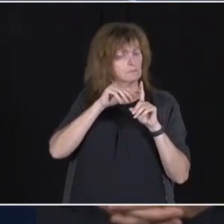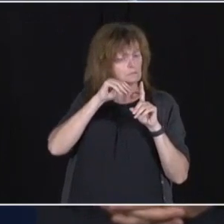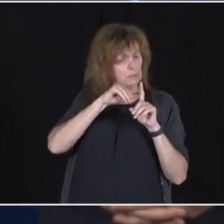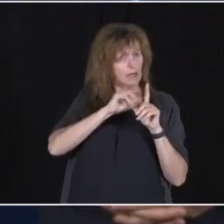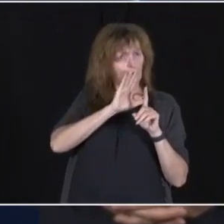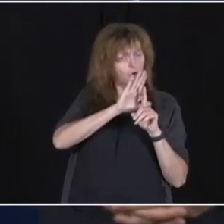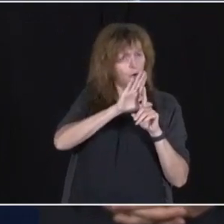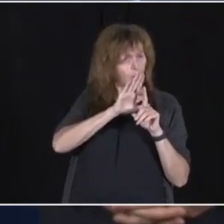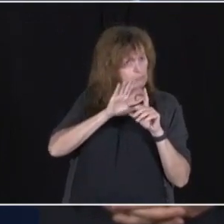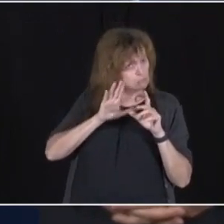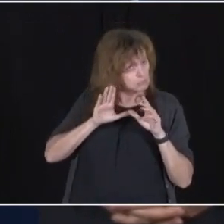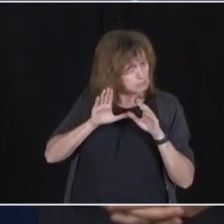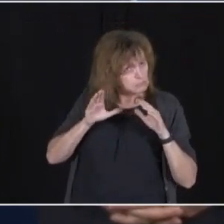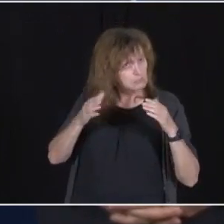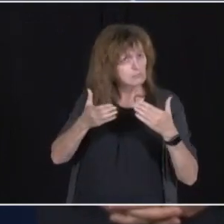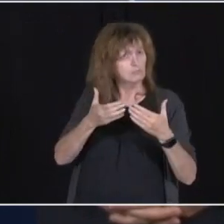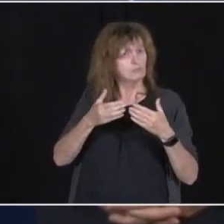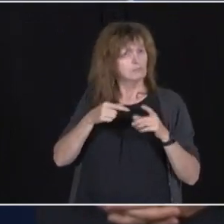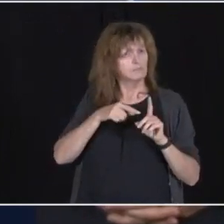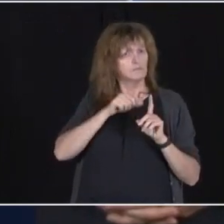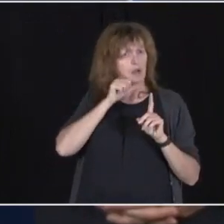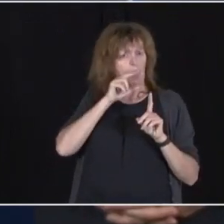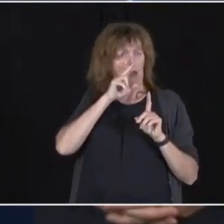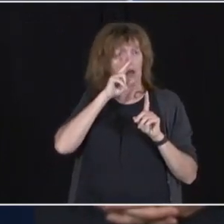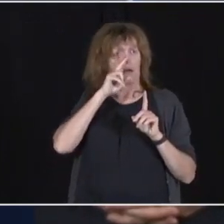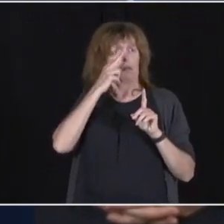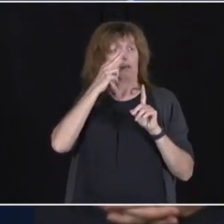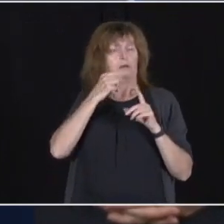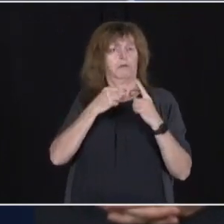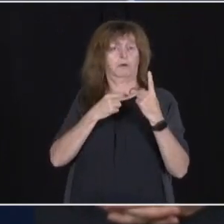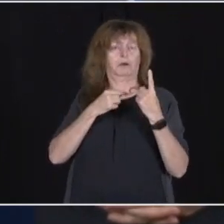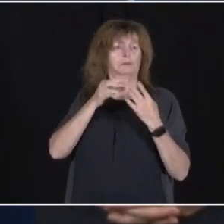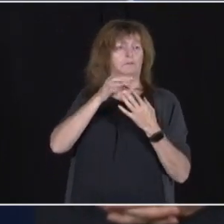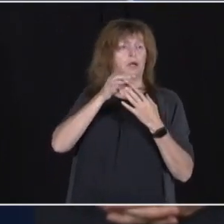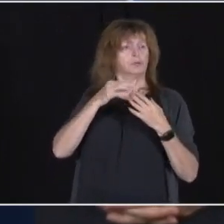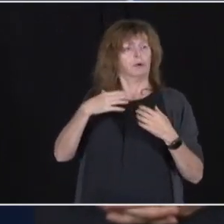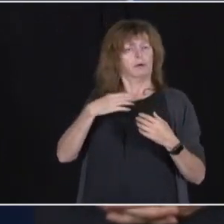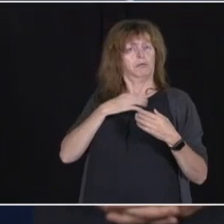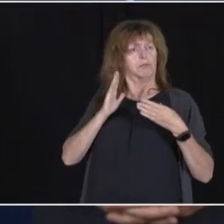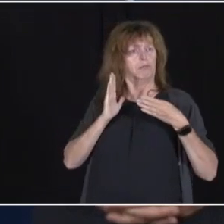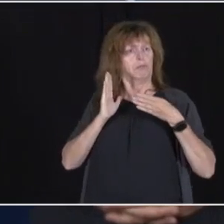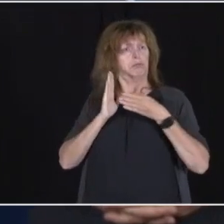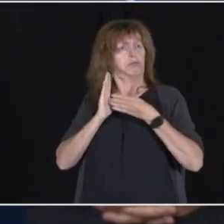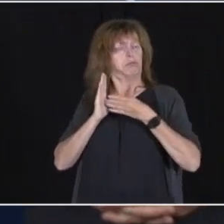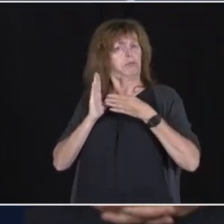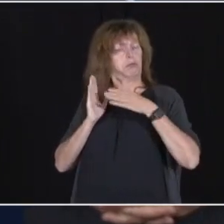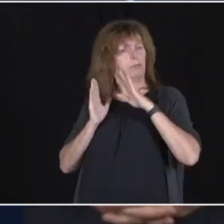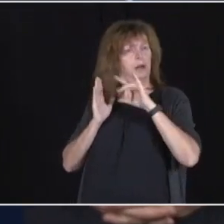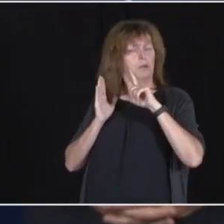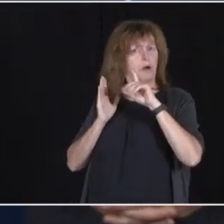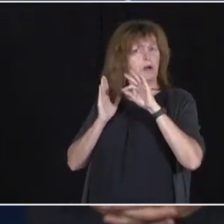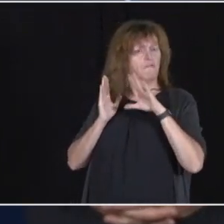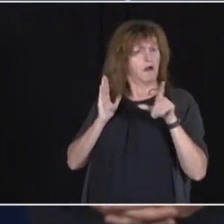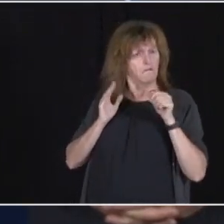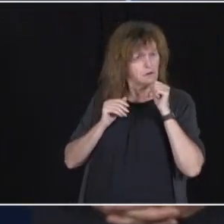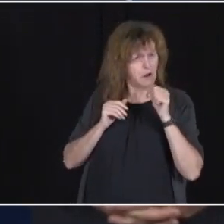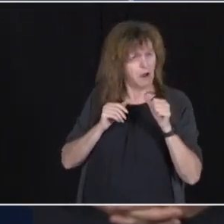, either sitting at Queen's Park or at your cabin table or at the party member that was concerned about Bill 195 and concerned about the